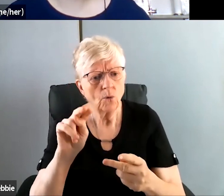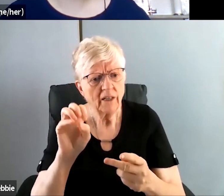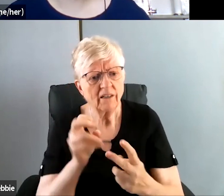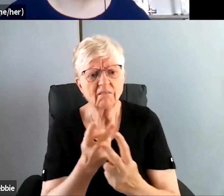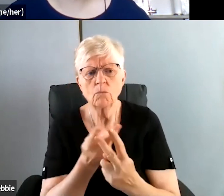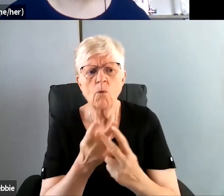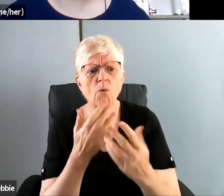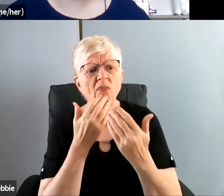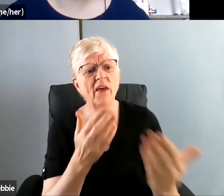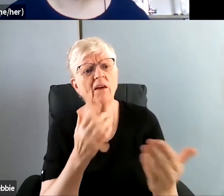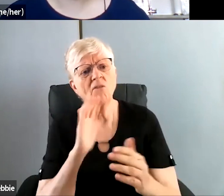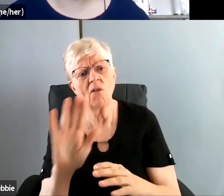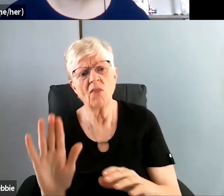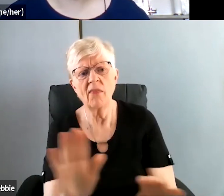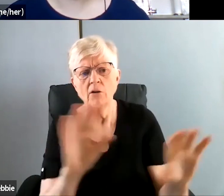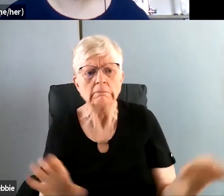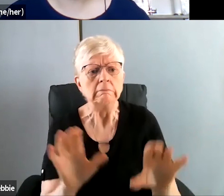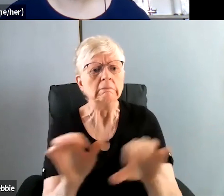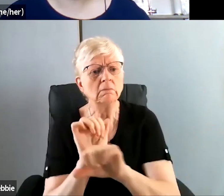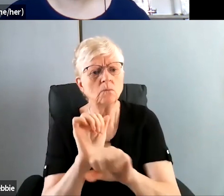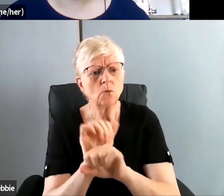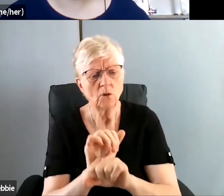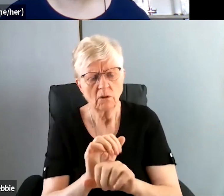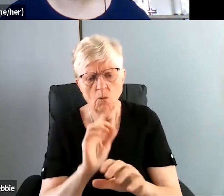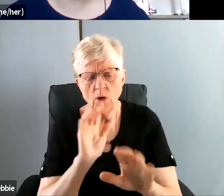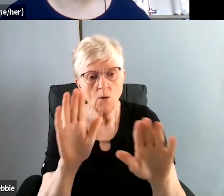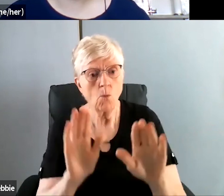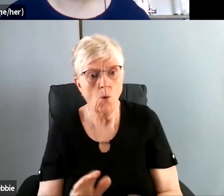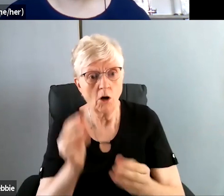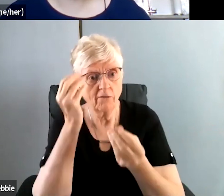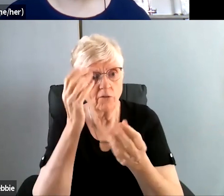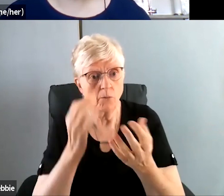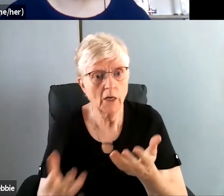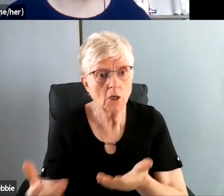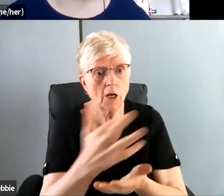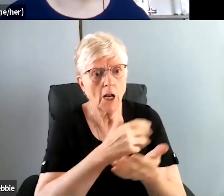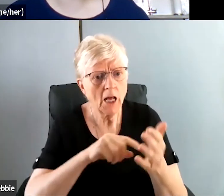FANTASTIC DATA AND GREAT RESULTS.